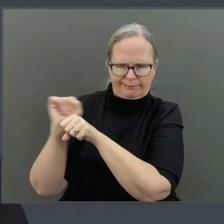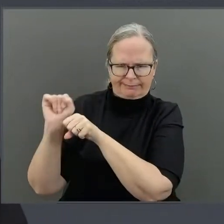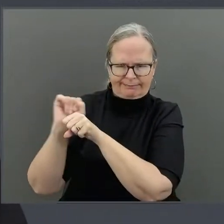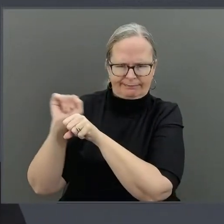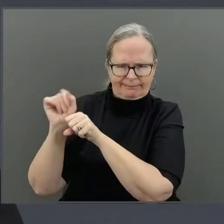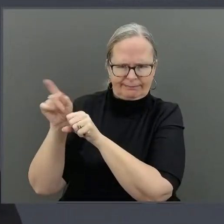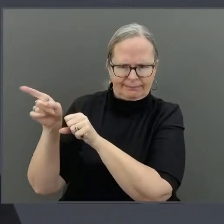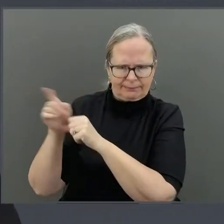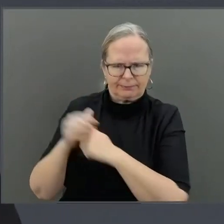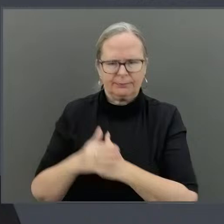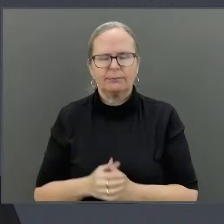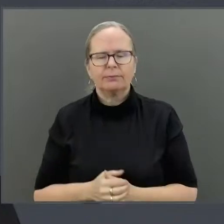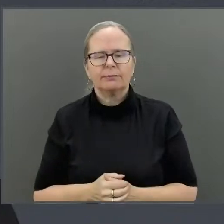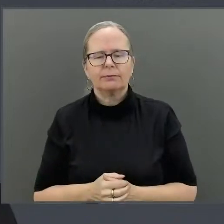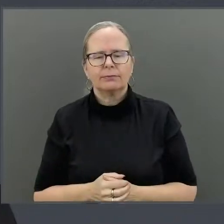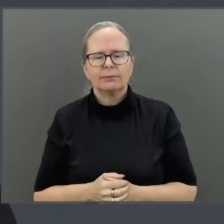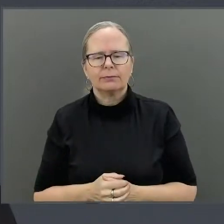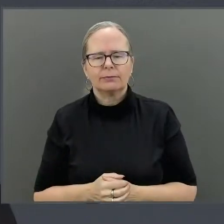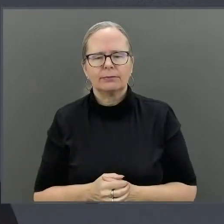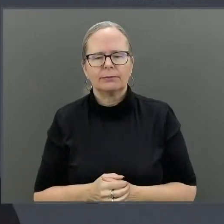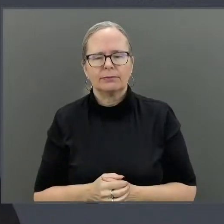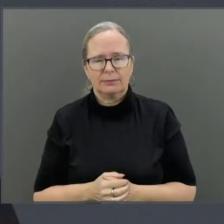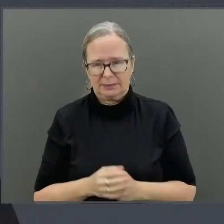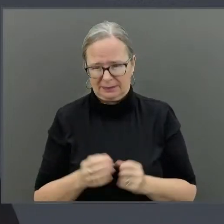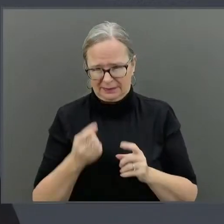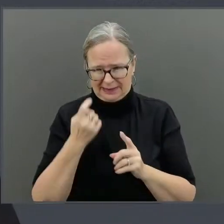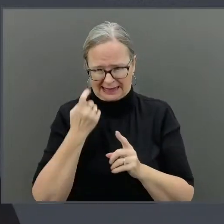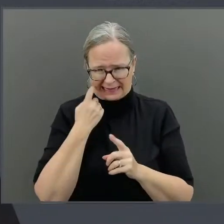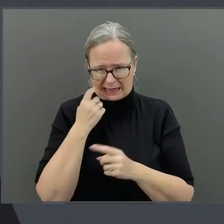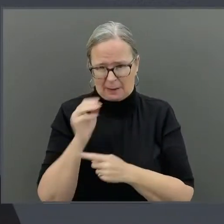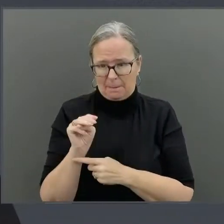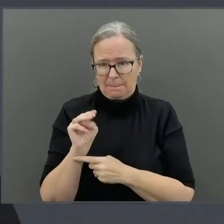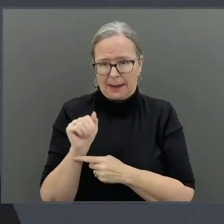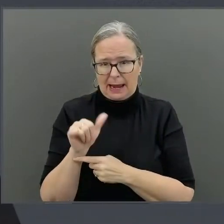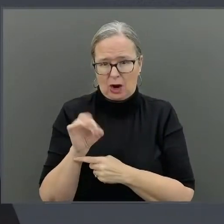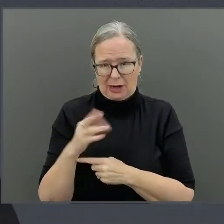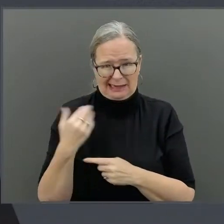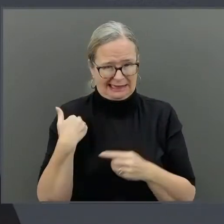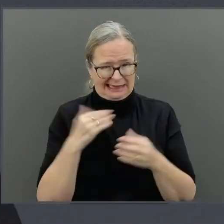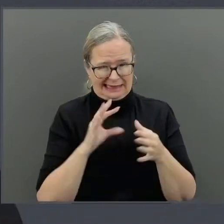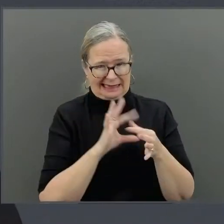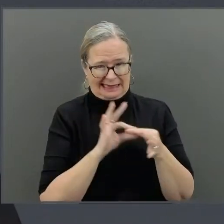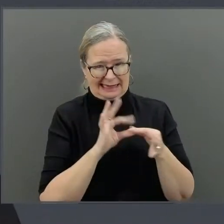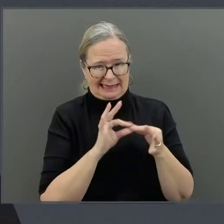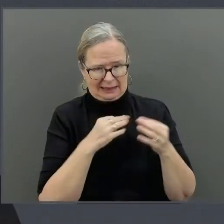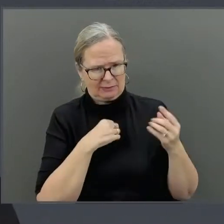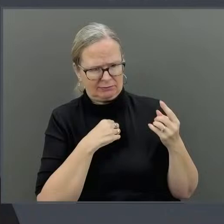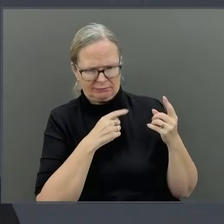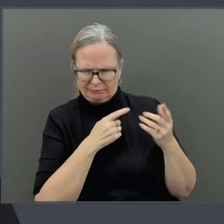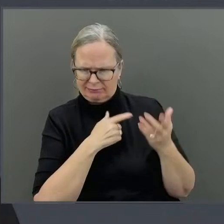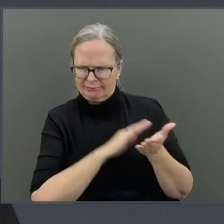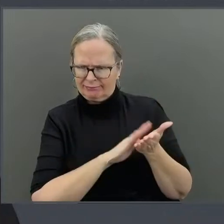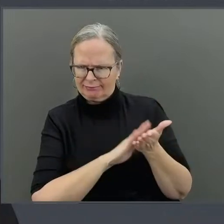Target yesterday consuming 554 million lers of water we still still need you to continue